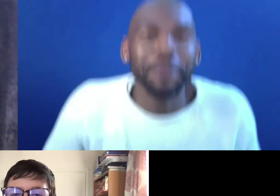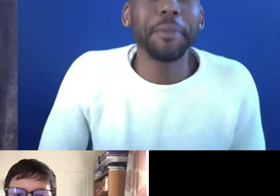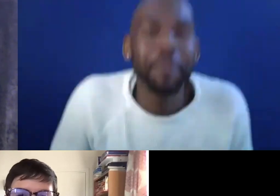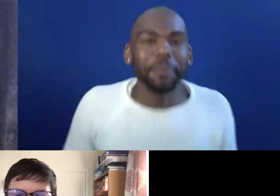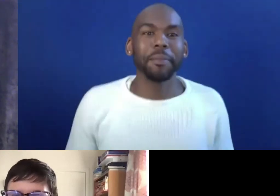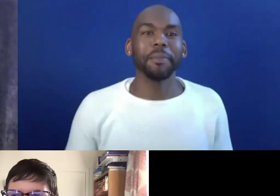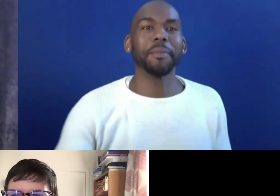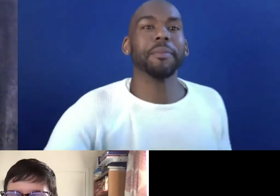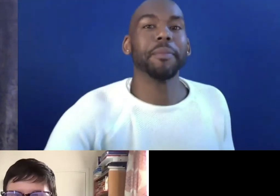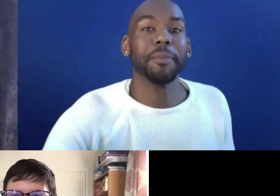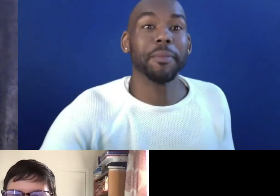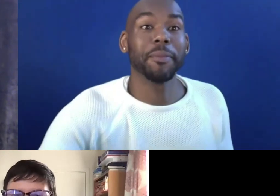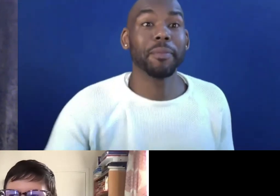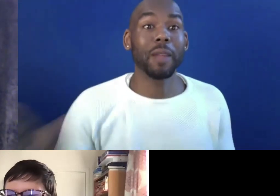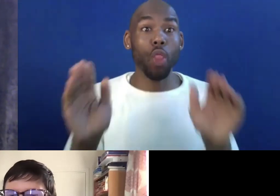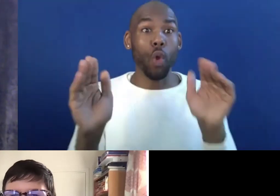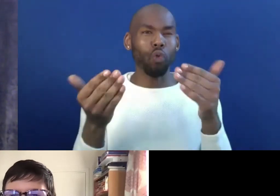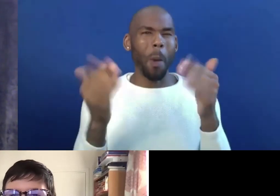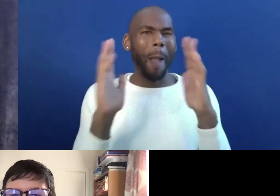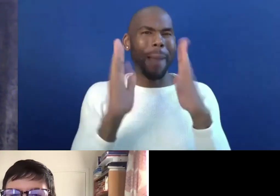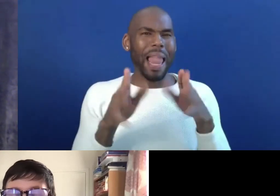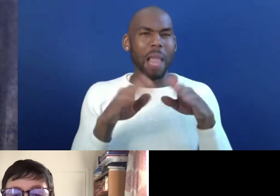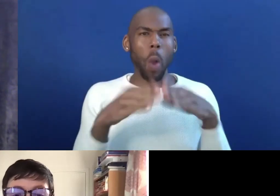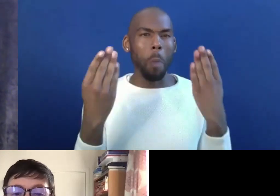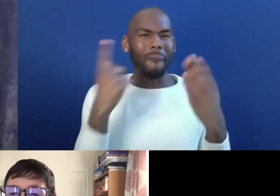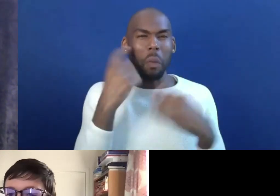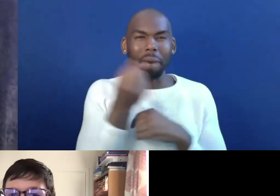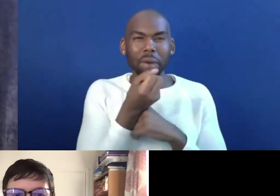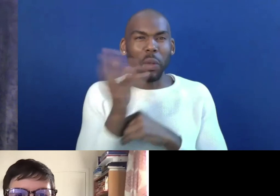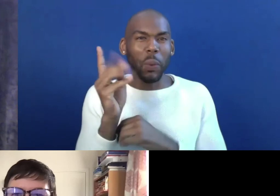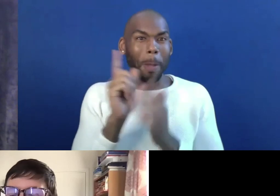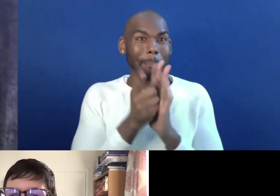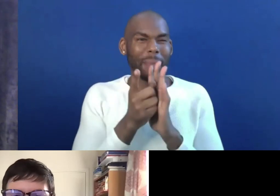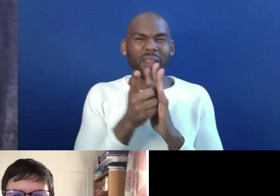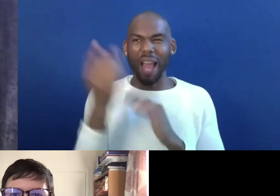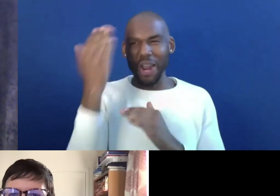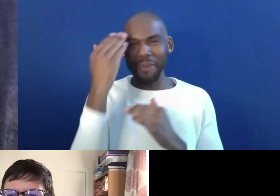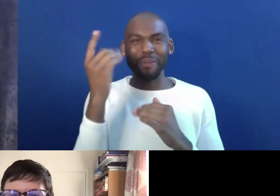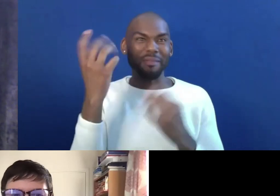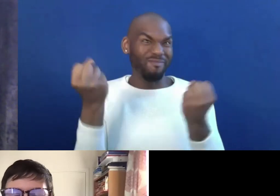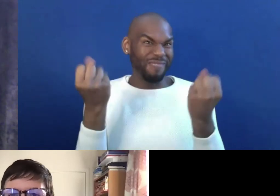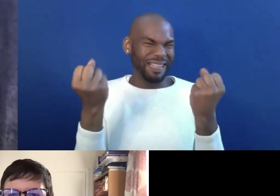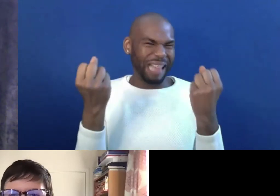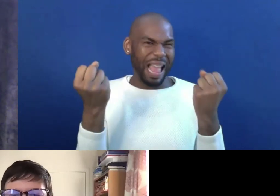the room will stay open for a few minutes for those of you who sign if you want to stay and chat feel free those of us